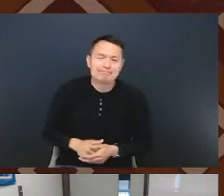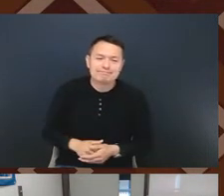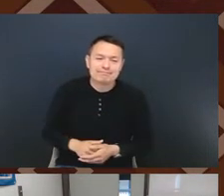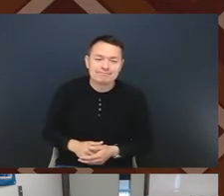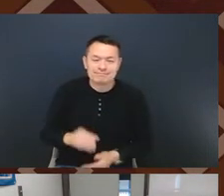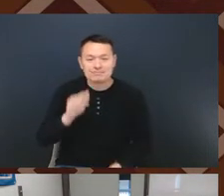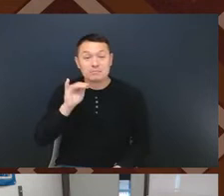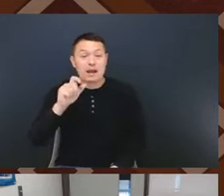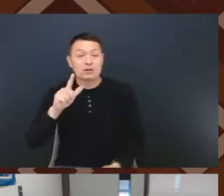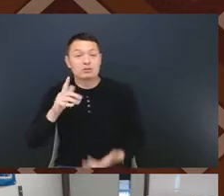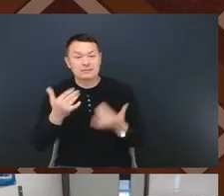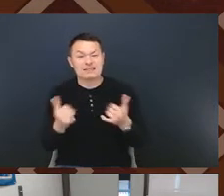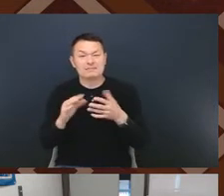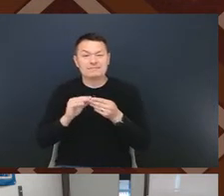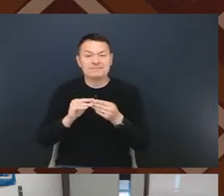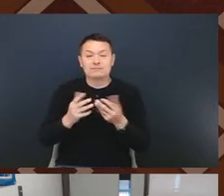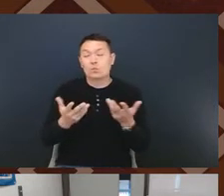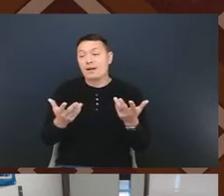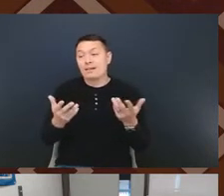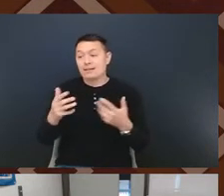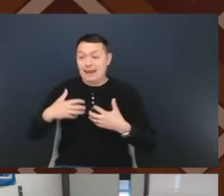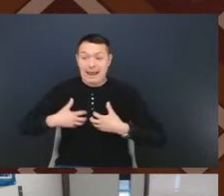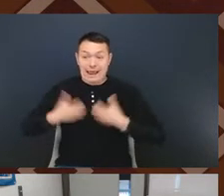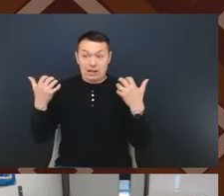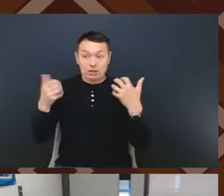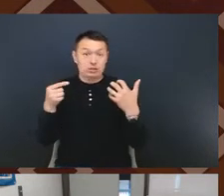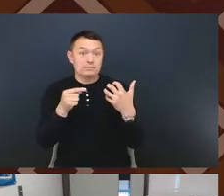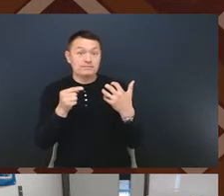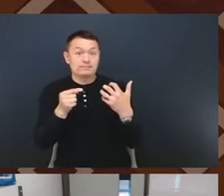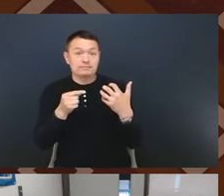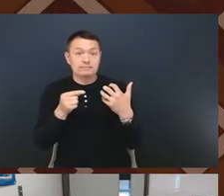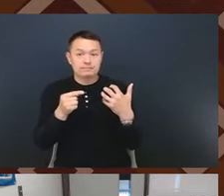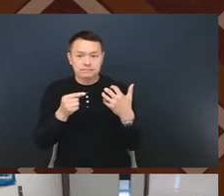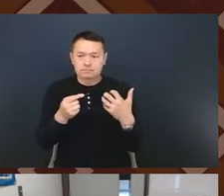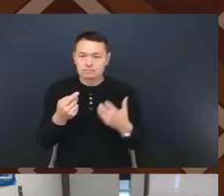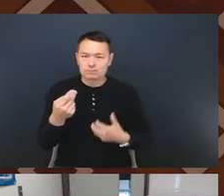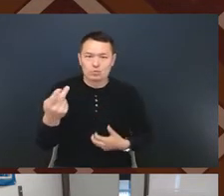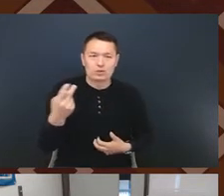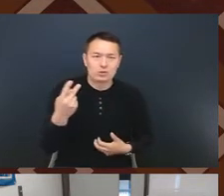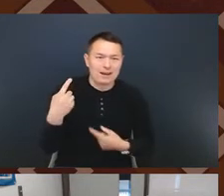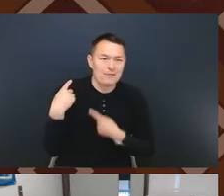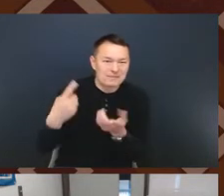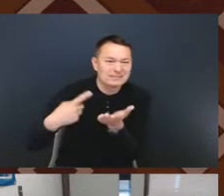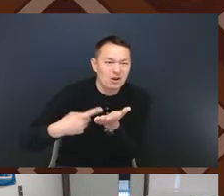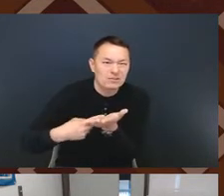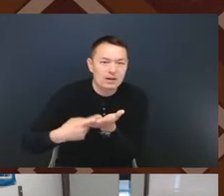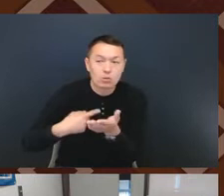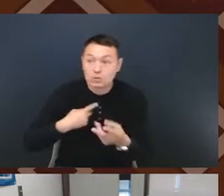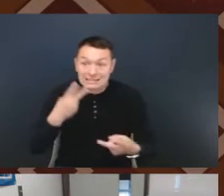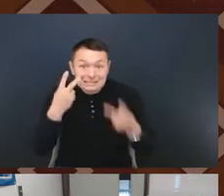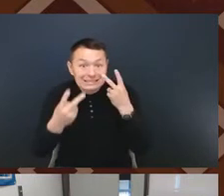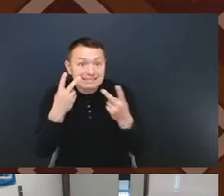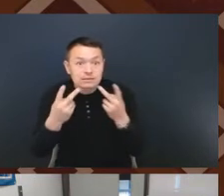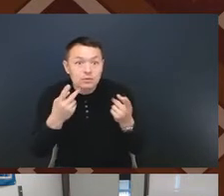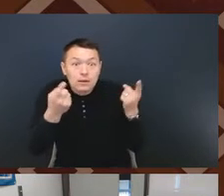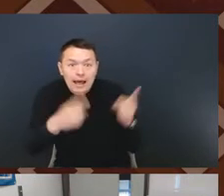the anger is a lot of what you were already talking about, right? I mean, you think about what the judge said, right?